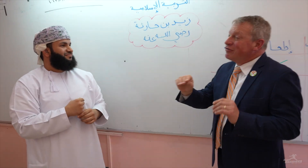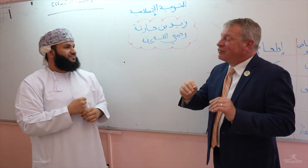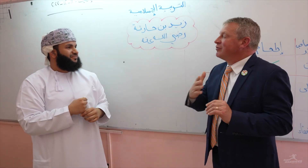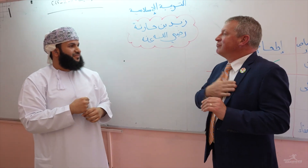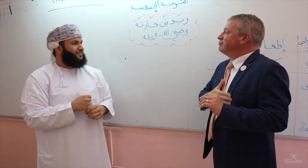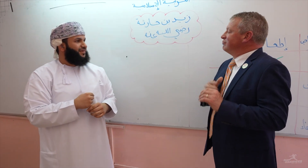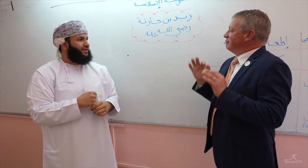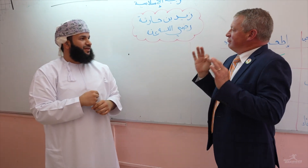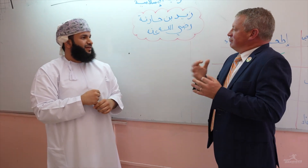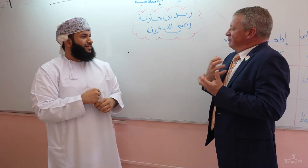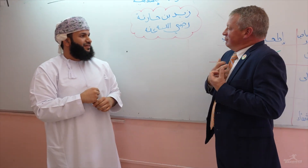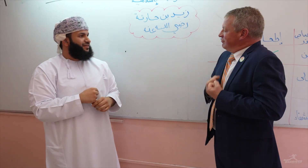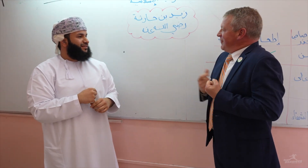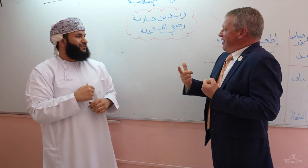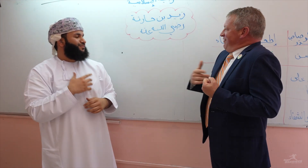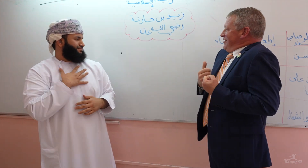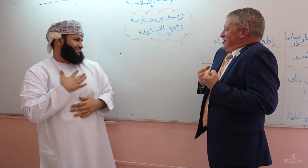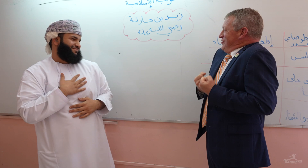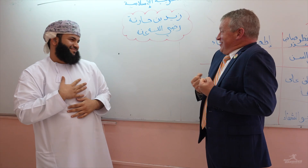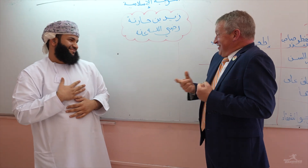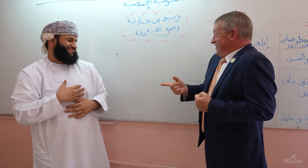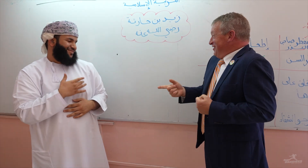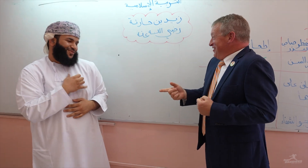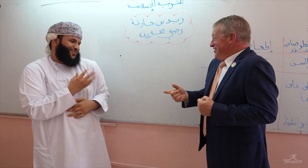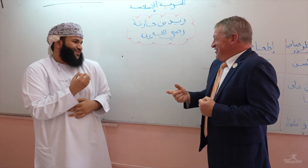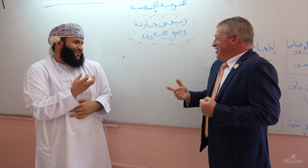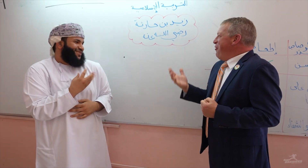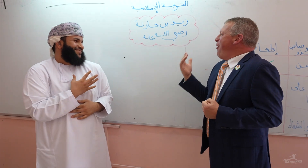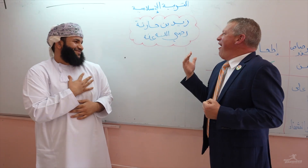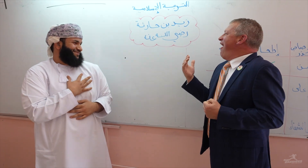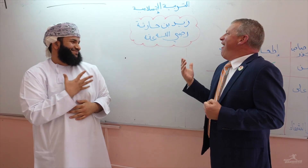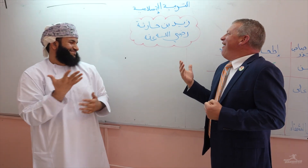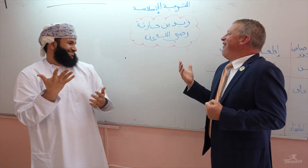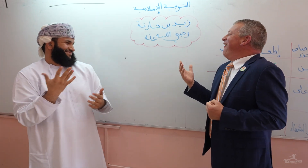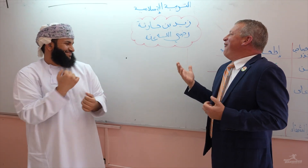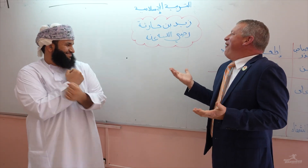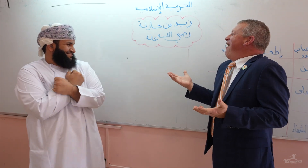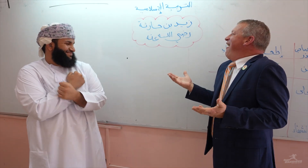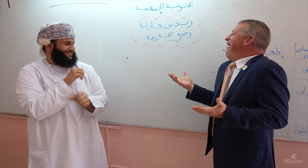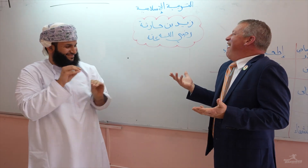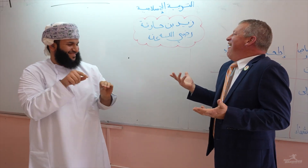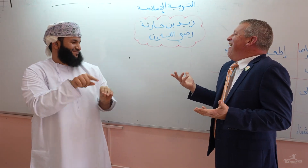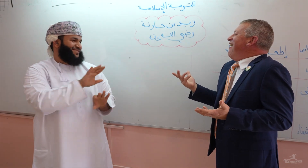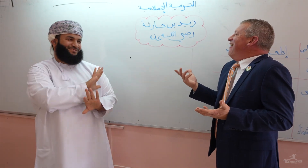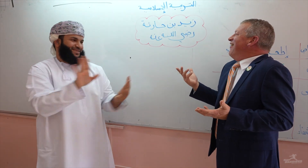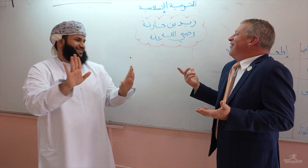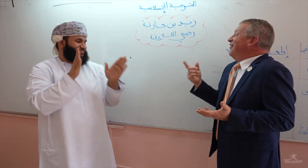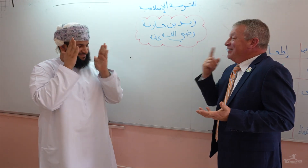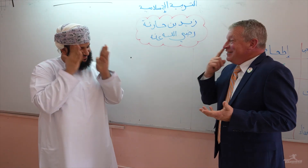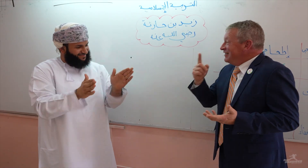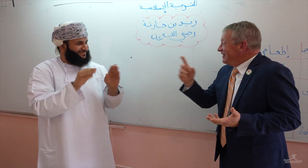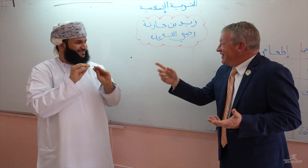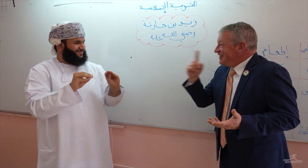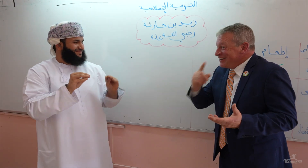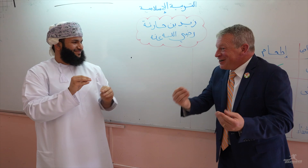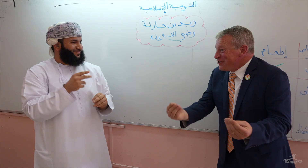And do you enjoy teaching, do you feel good doing it? Yes absolutely, I do enjoy it! I love teaching my students, it’s my passion.